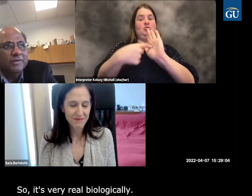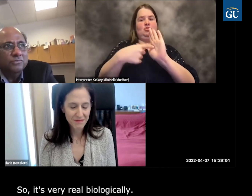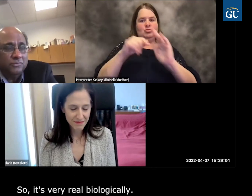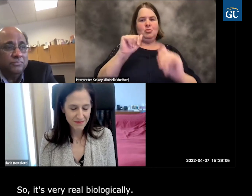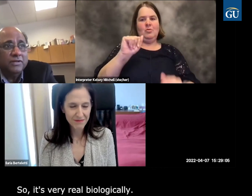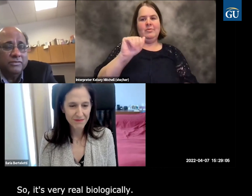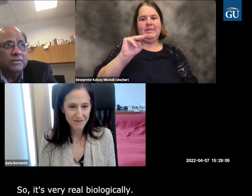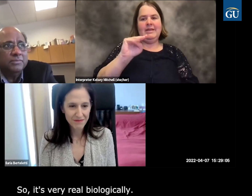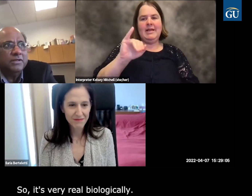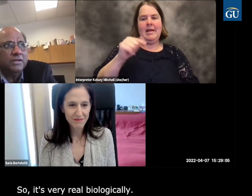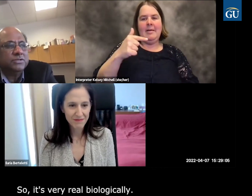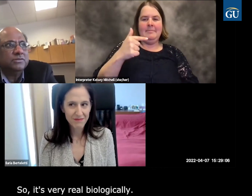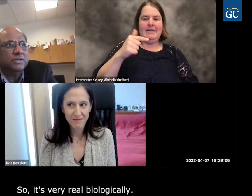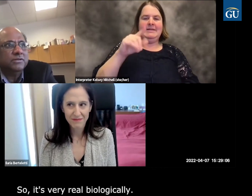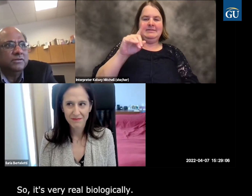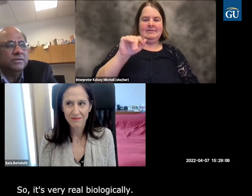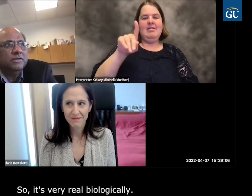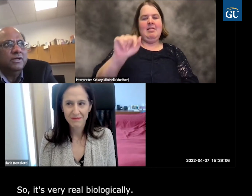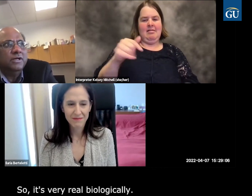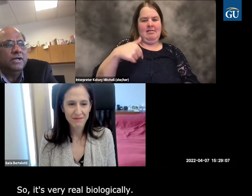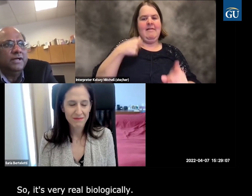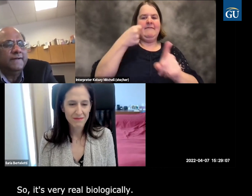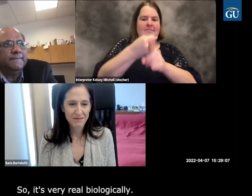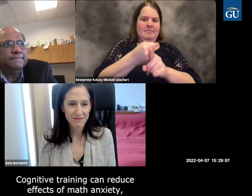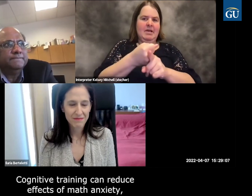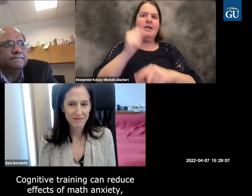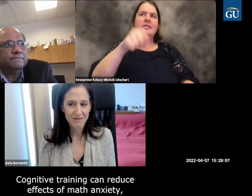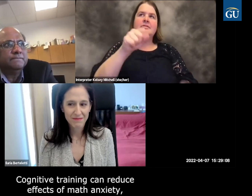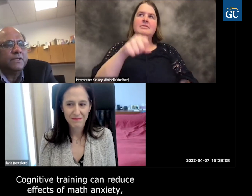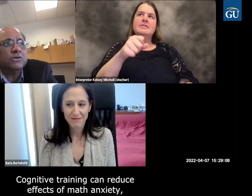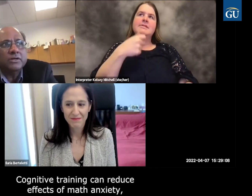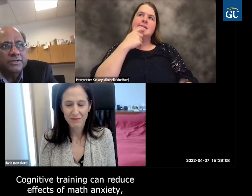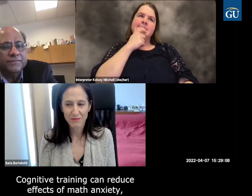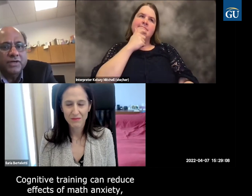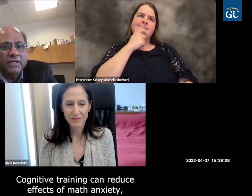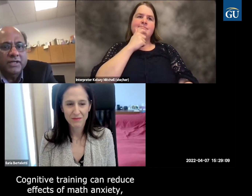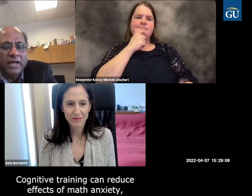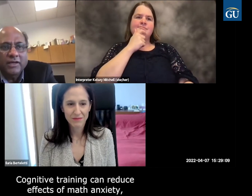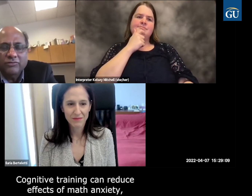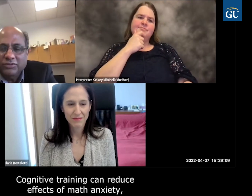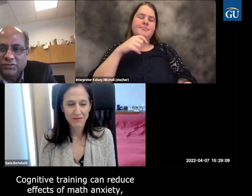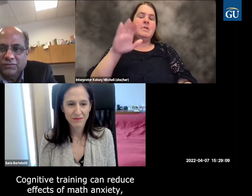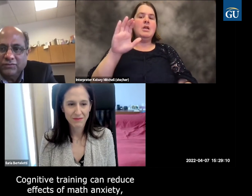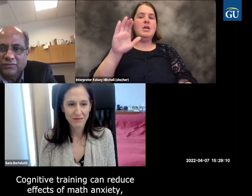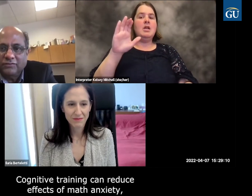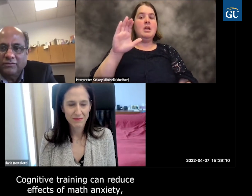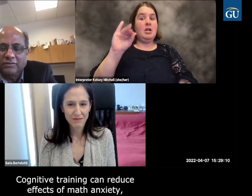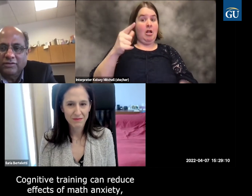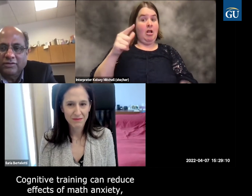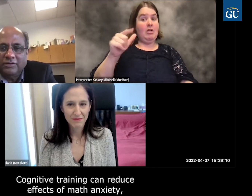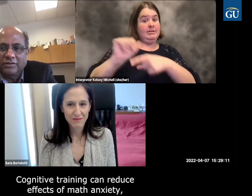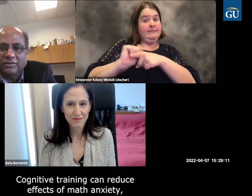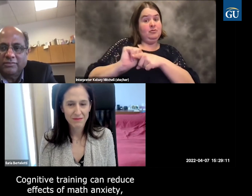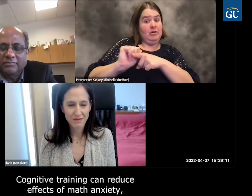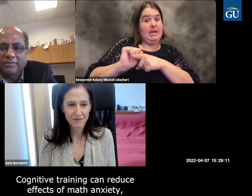so it's very real biologically cognitive training can reduce